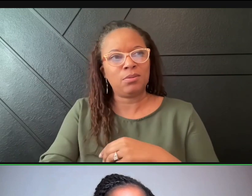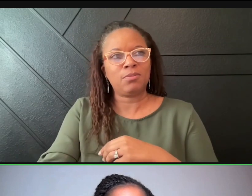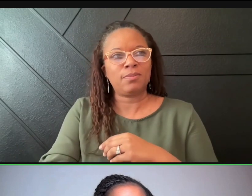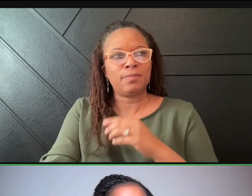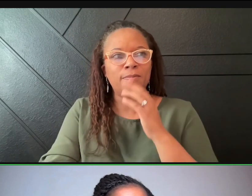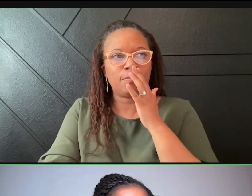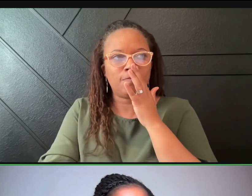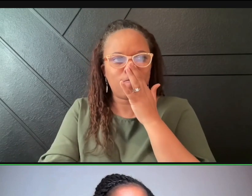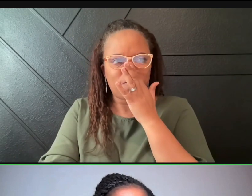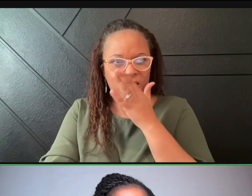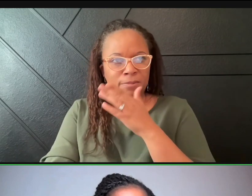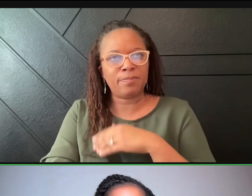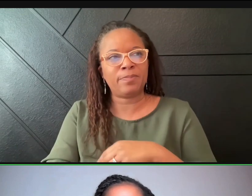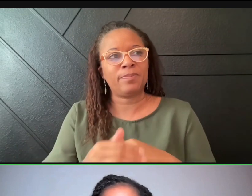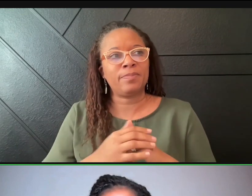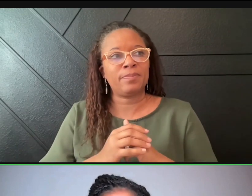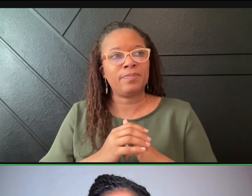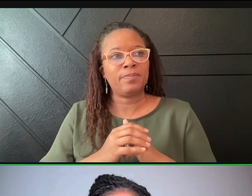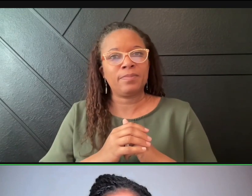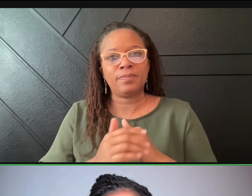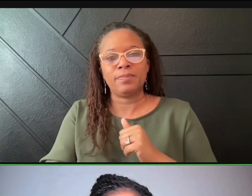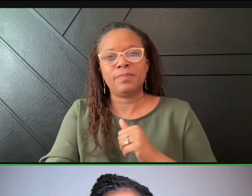And that conversation will happen with the students.